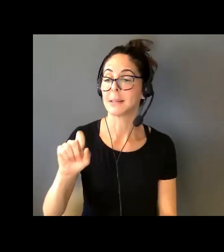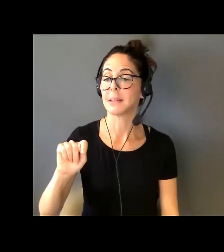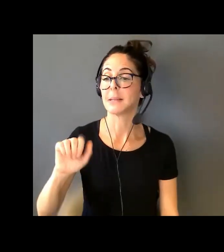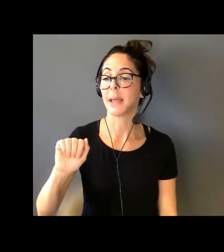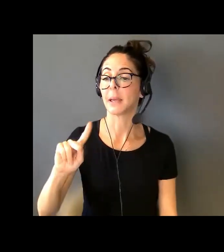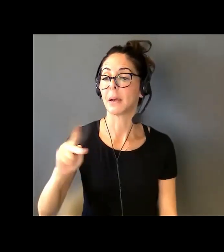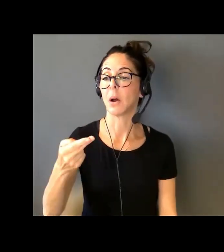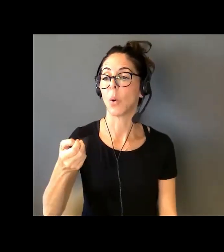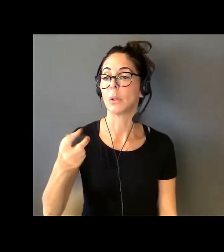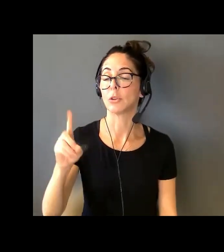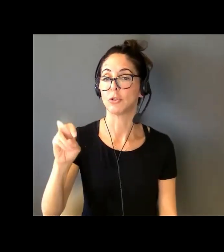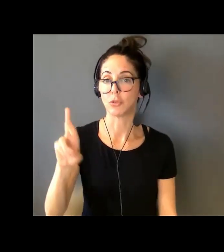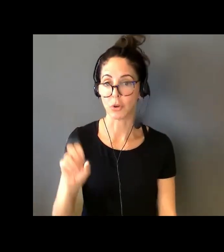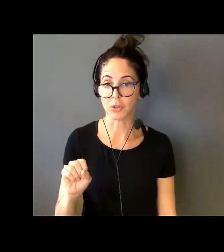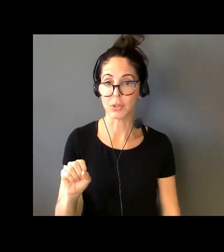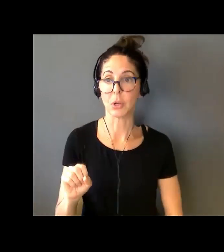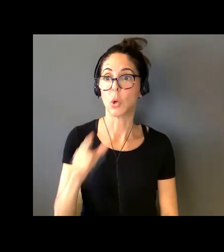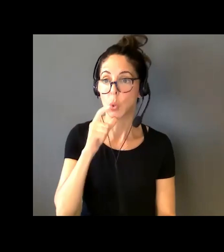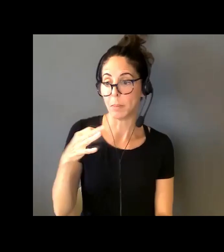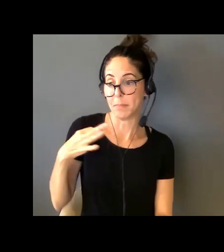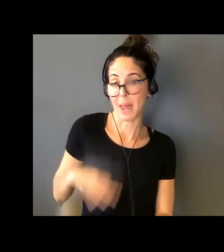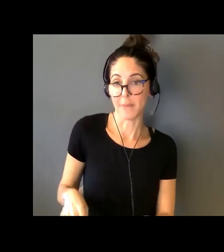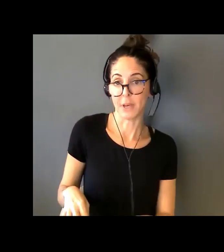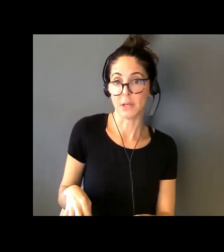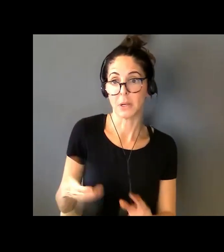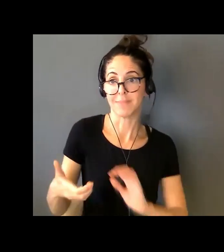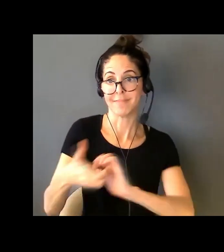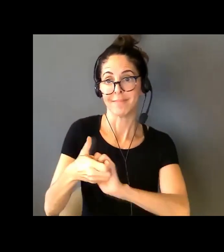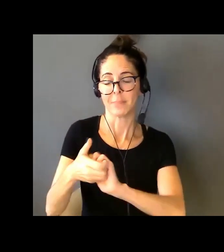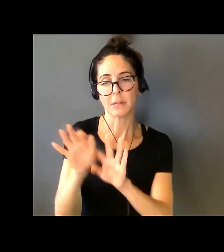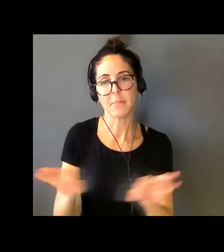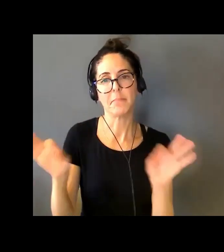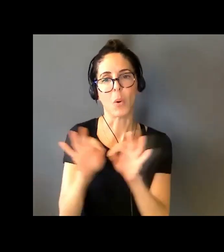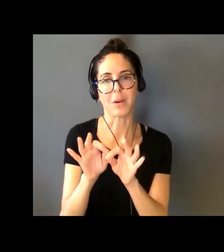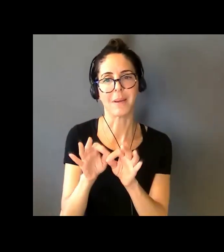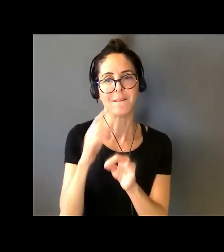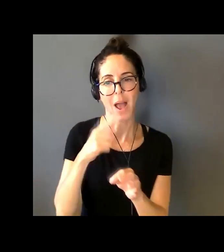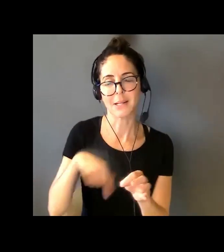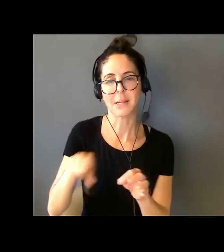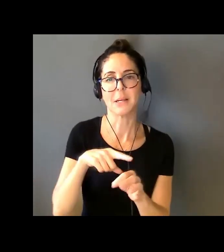and remuneration on our projects is a really important way to keep us accountable. Because